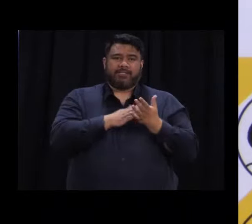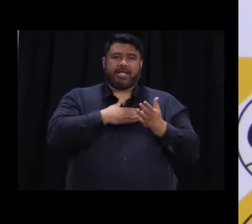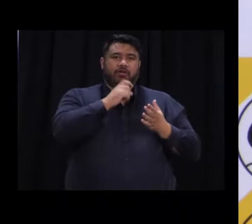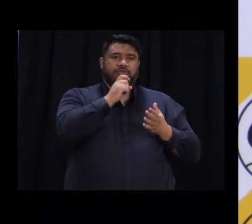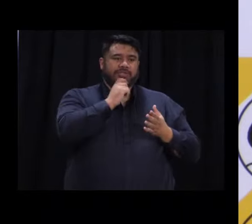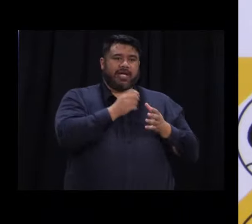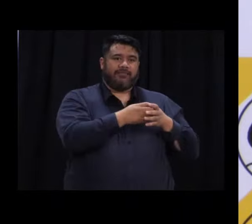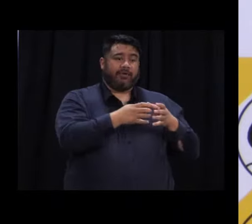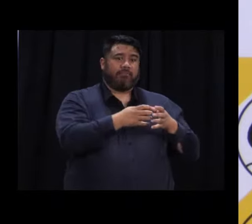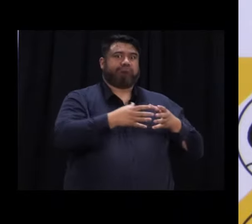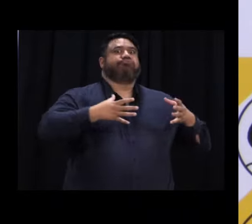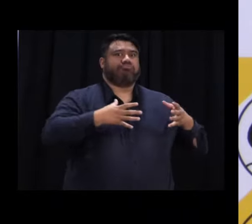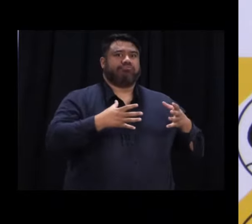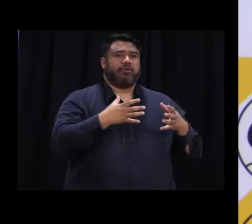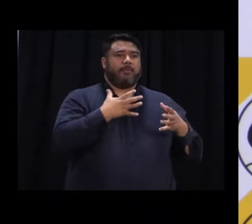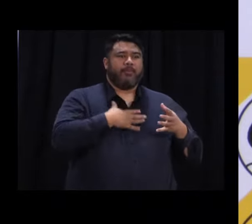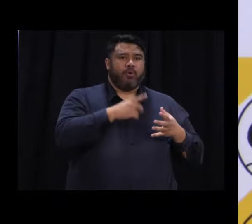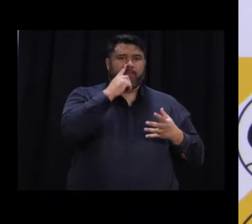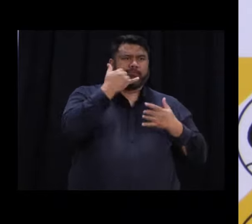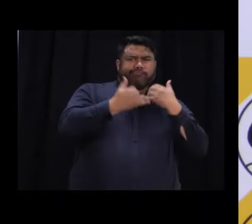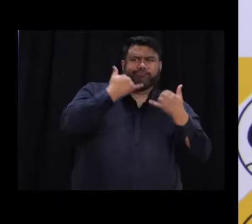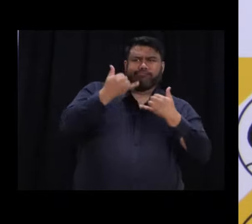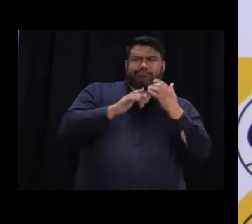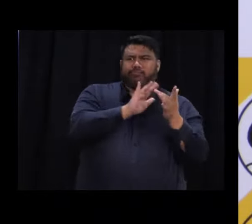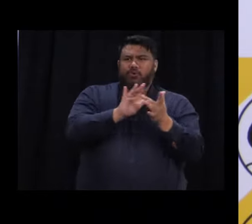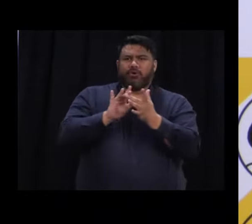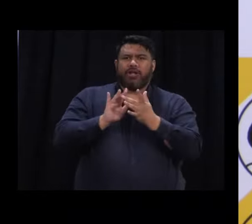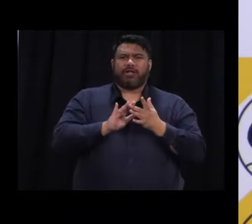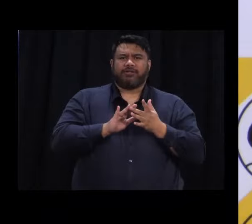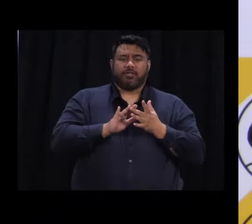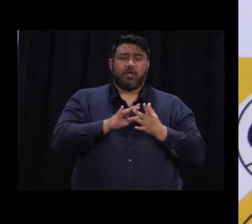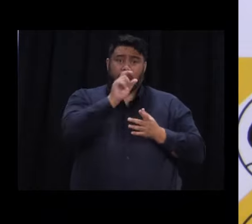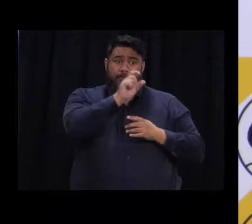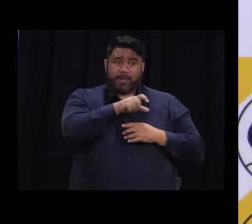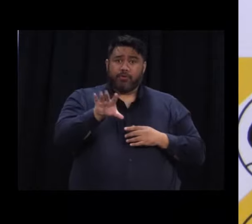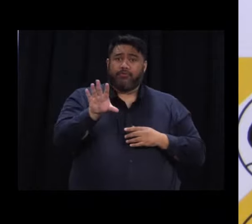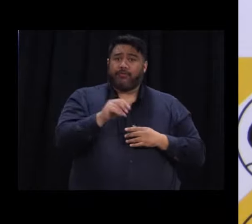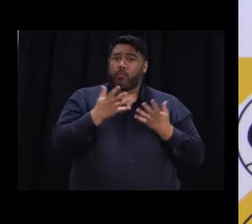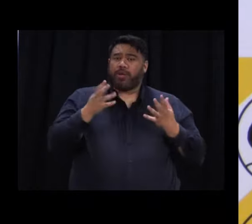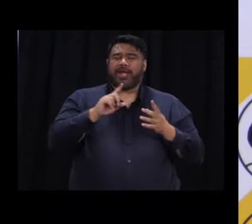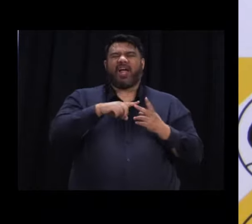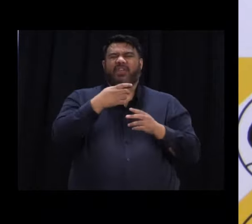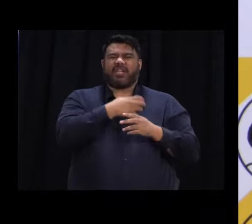We have a big increase in our contact tracing capacity that started to come on board from last night from other